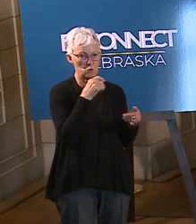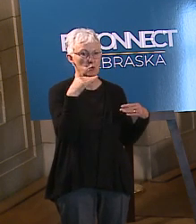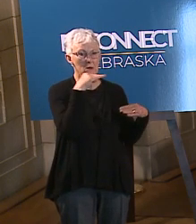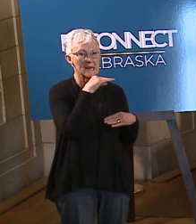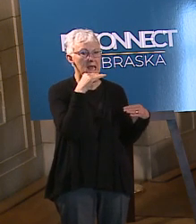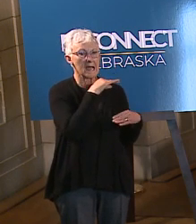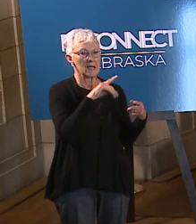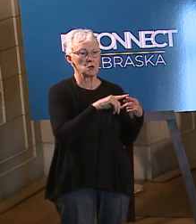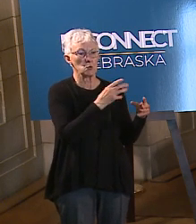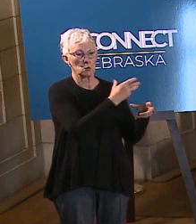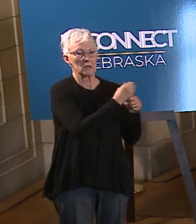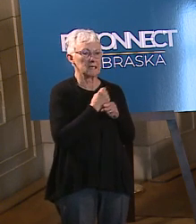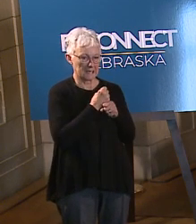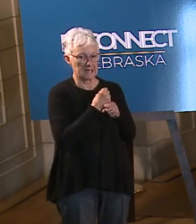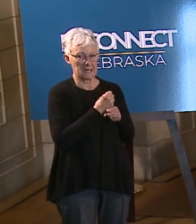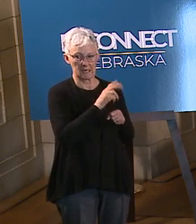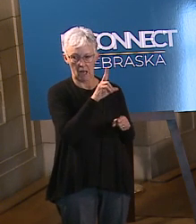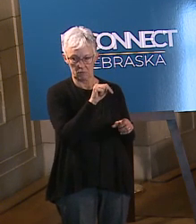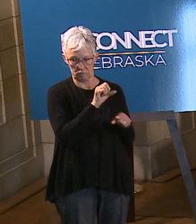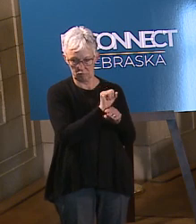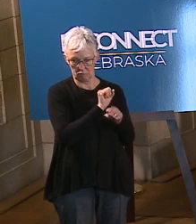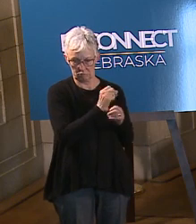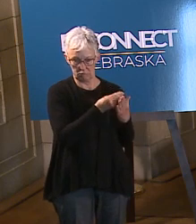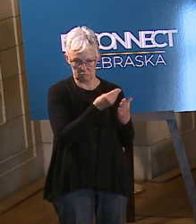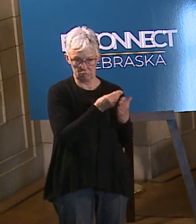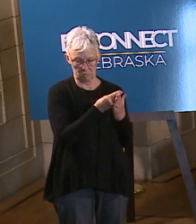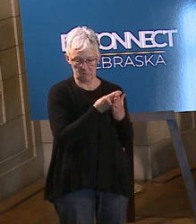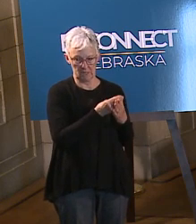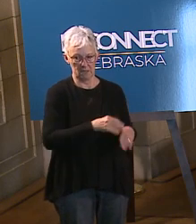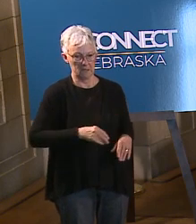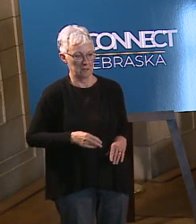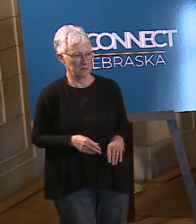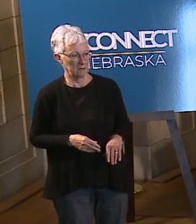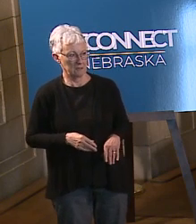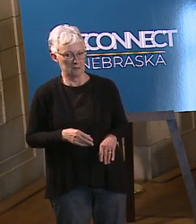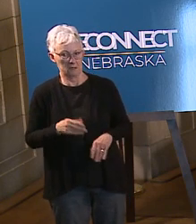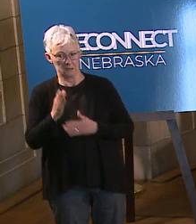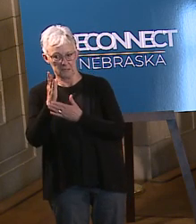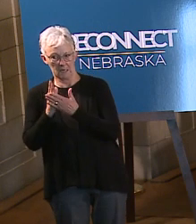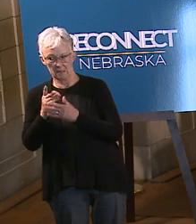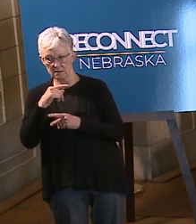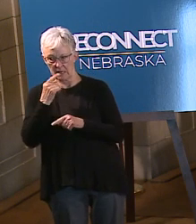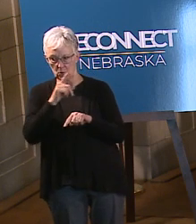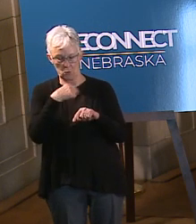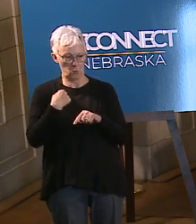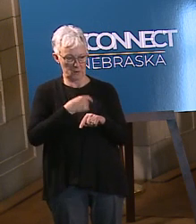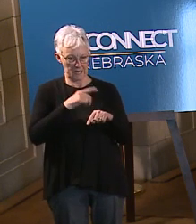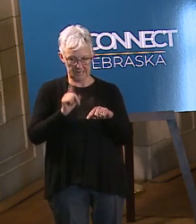OR 5.61. NEBRASKA IS 2.43, SO WE ARE WAY BELOW THE RATE.